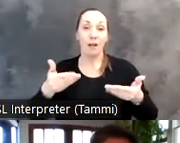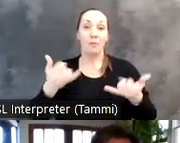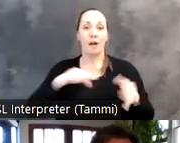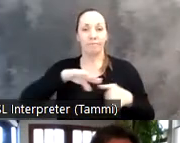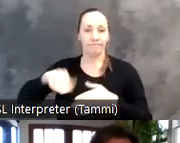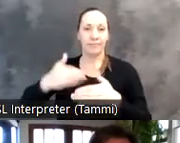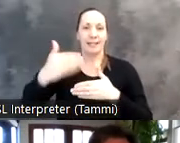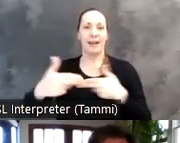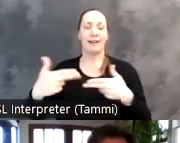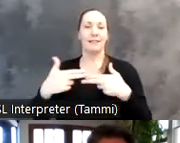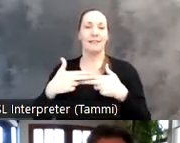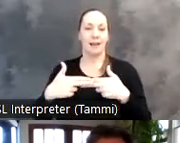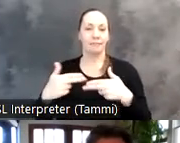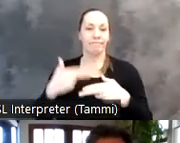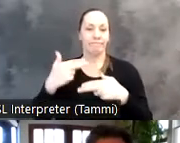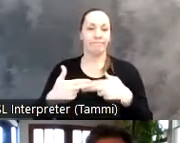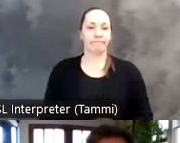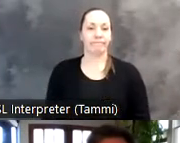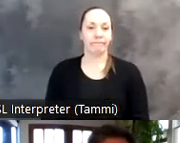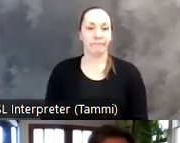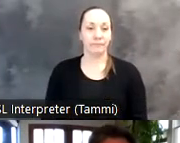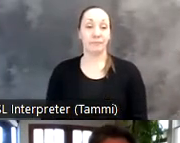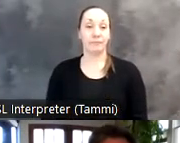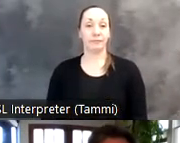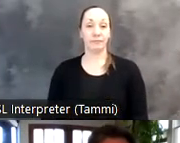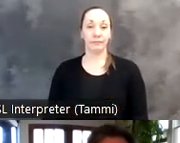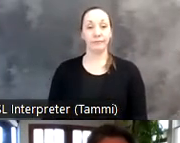NeuroAbilities project.